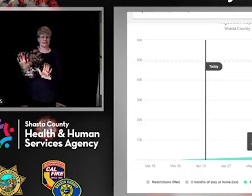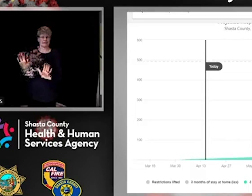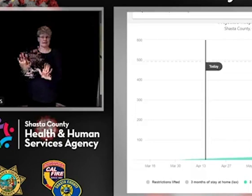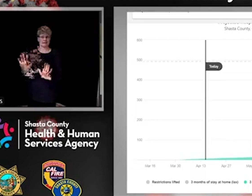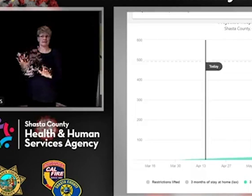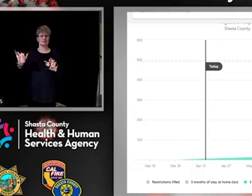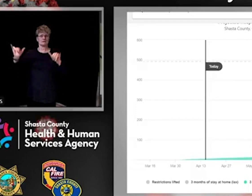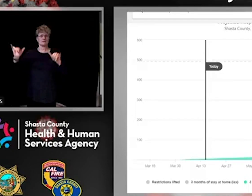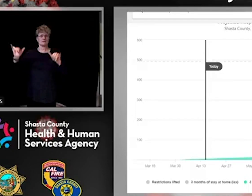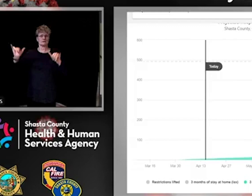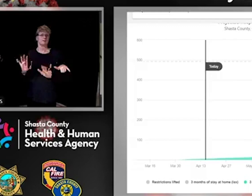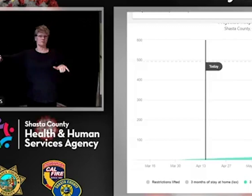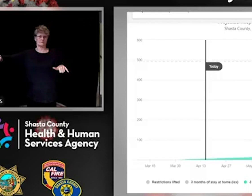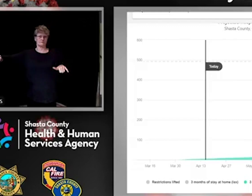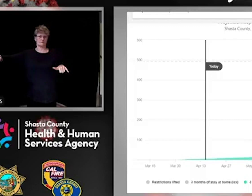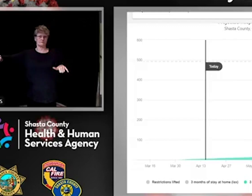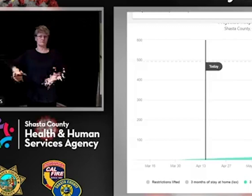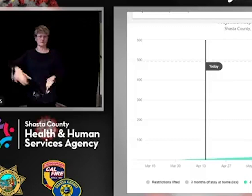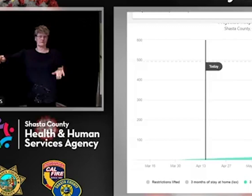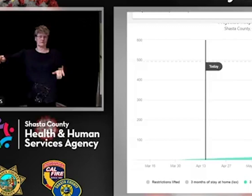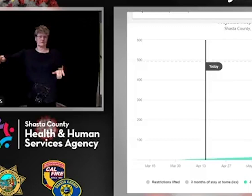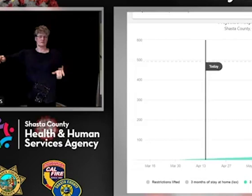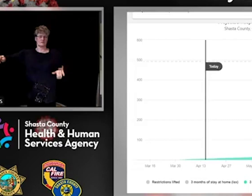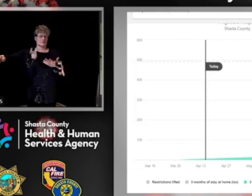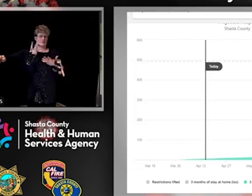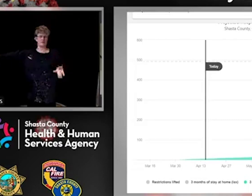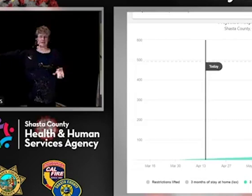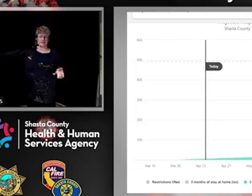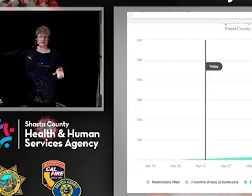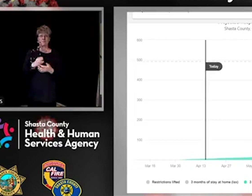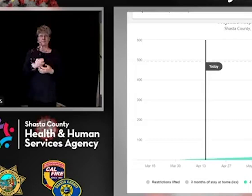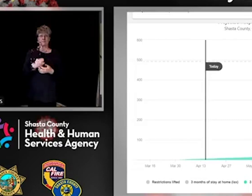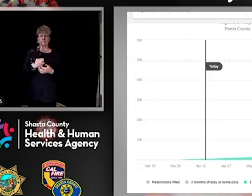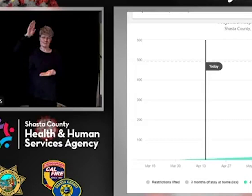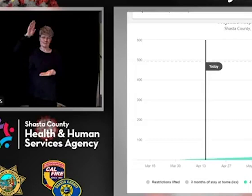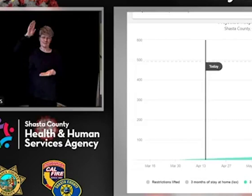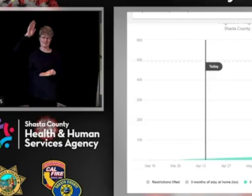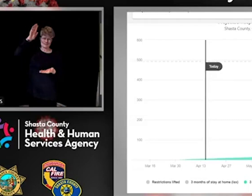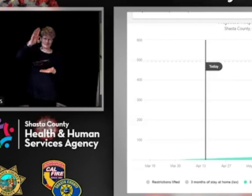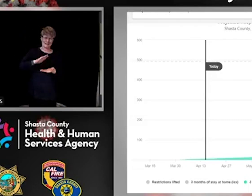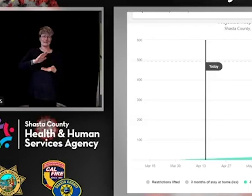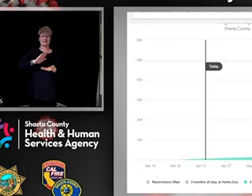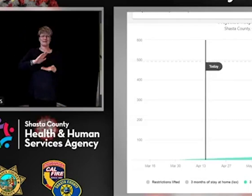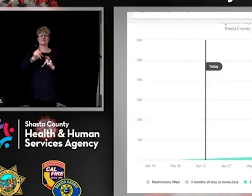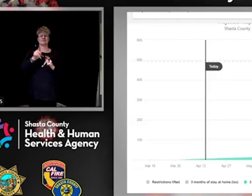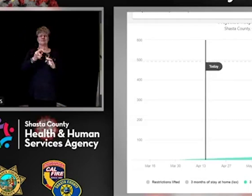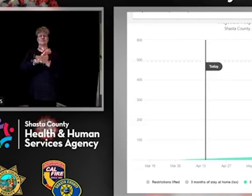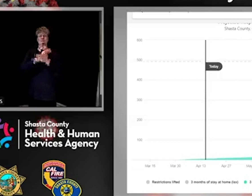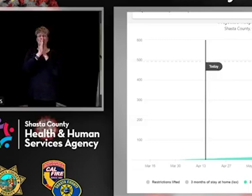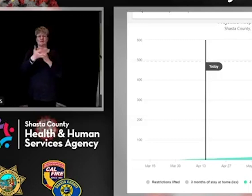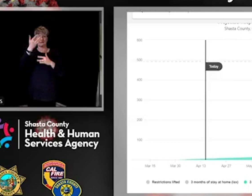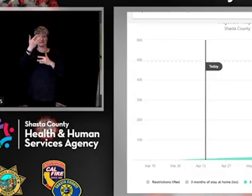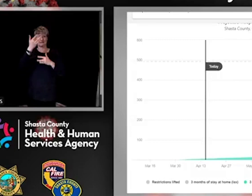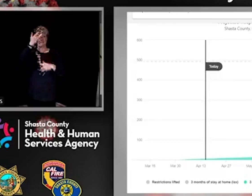lower rate of hospitalization, a lot fewer people become infected over time, and so that's